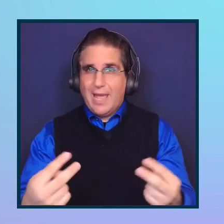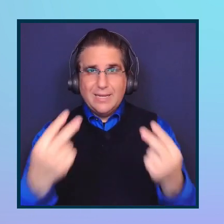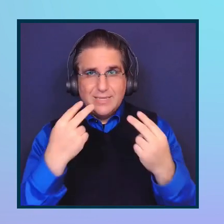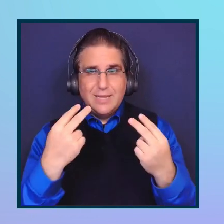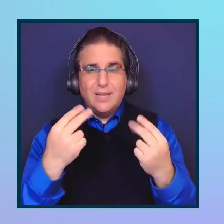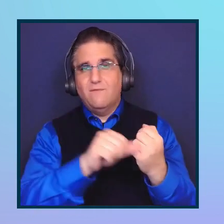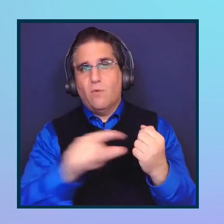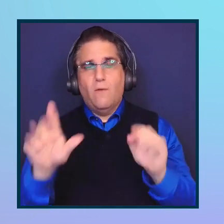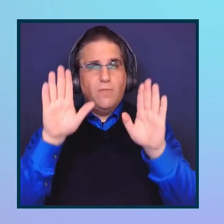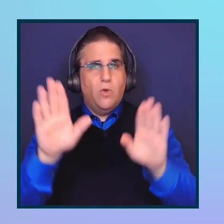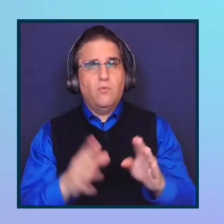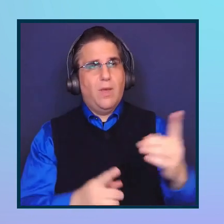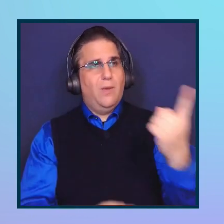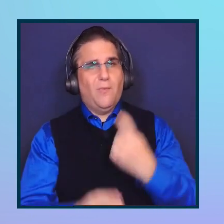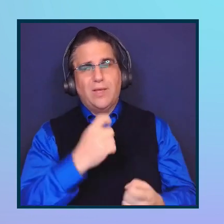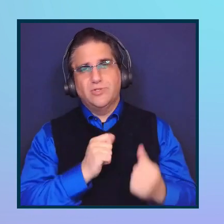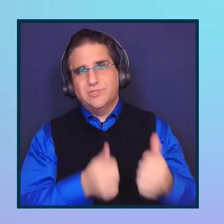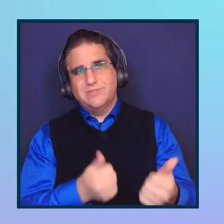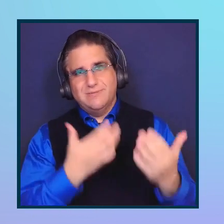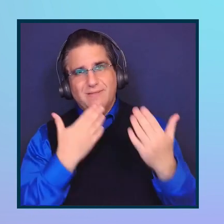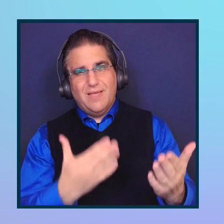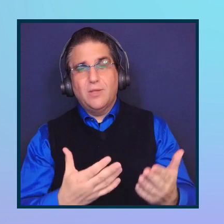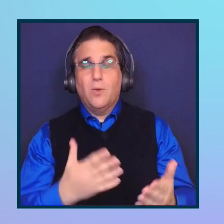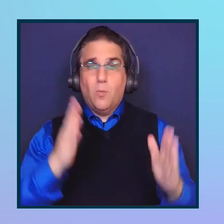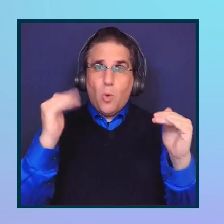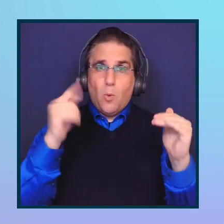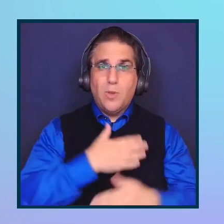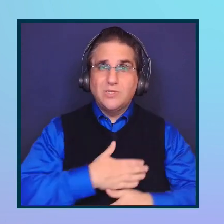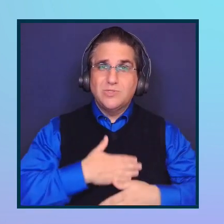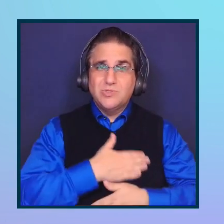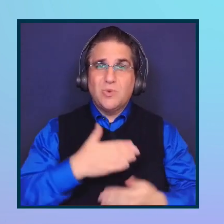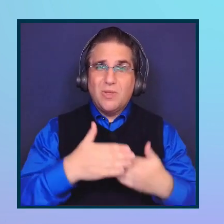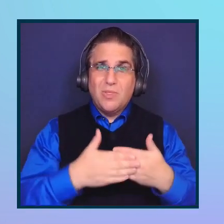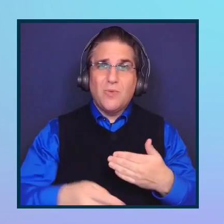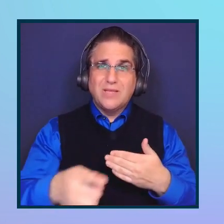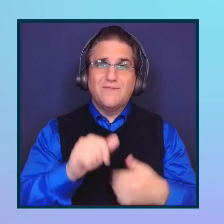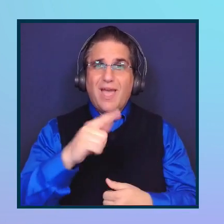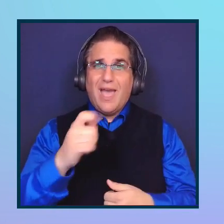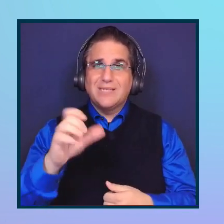the great questions and we hope you enjoy the rest of Axe-con and have a good day.